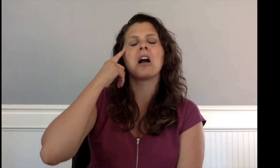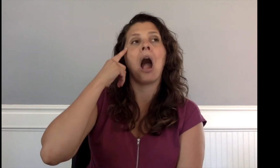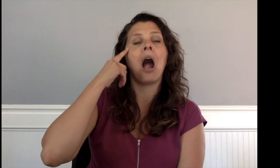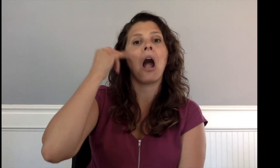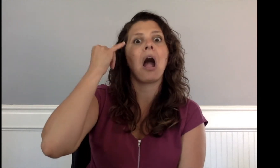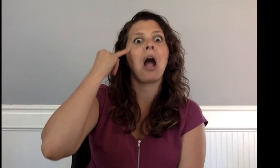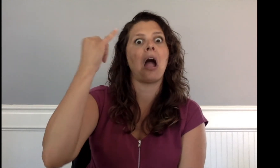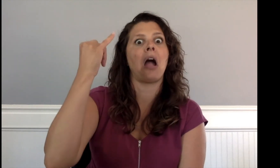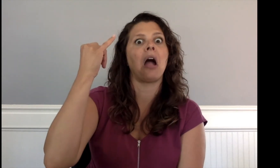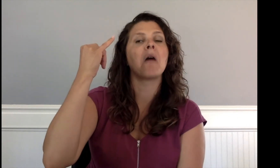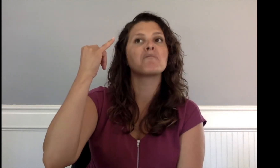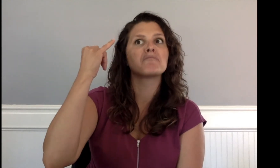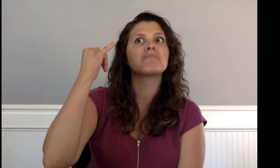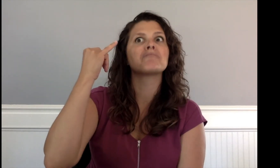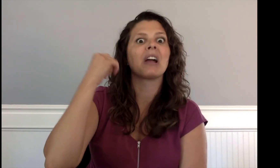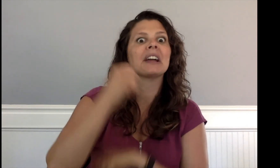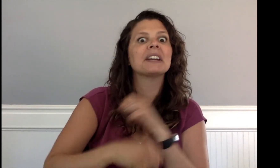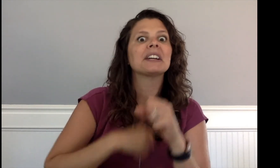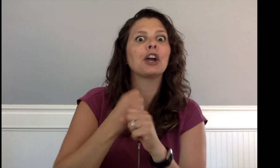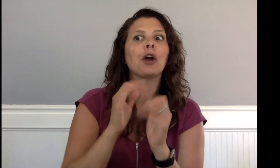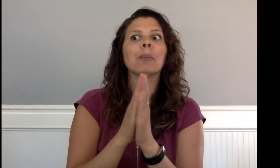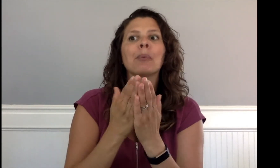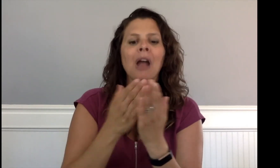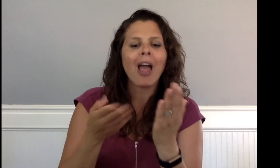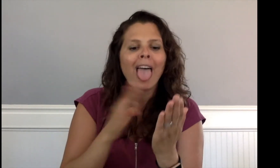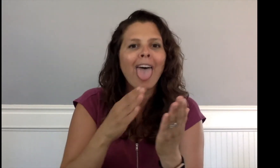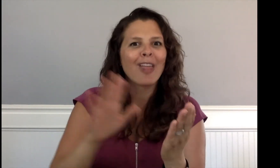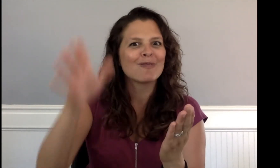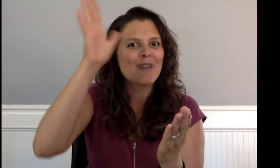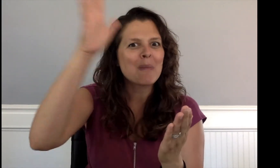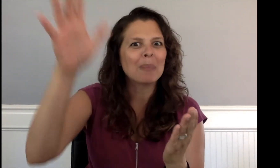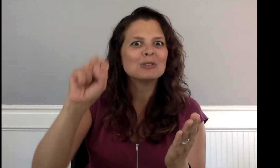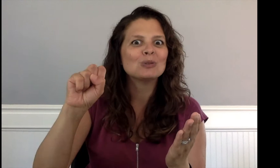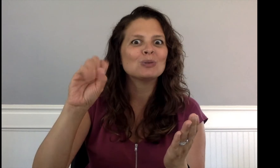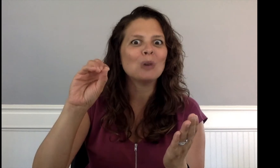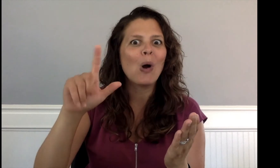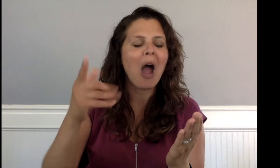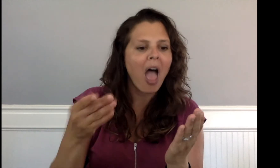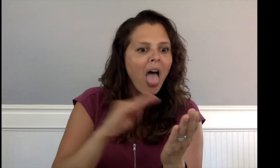Charlie had an idea. In his yearbook Grandpa Sol